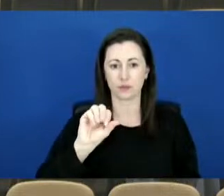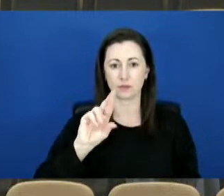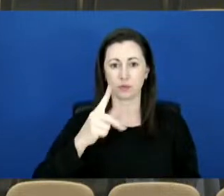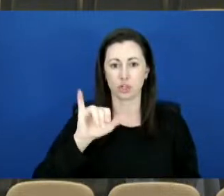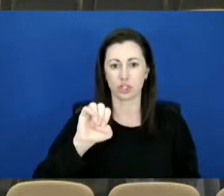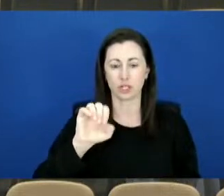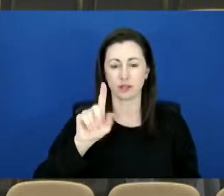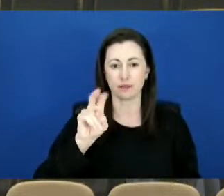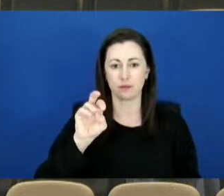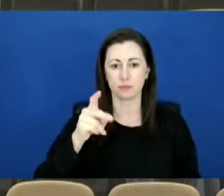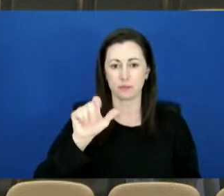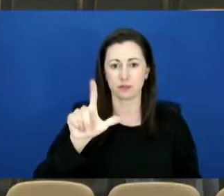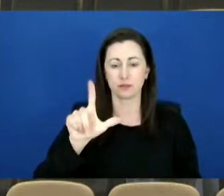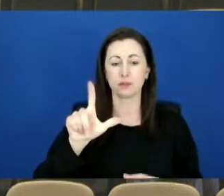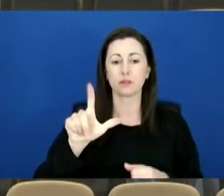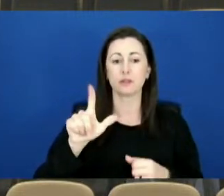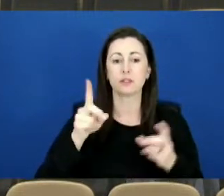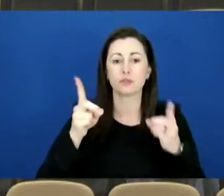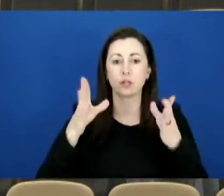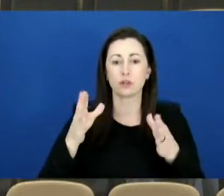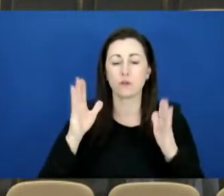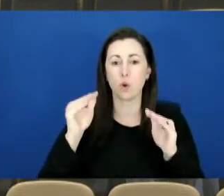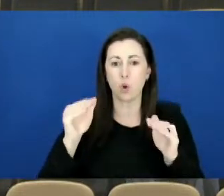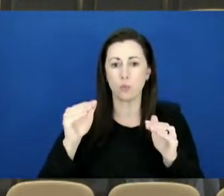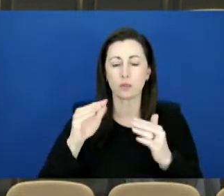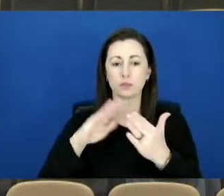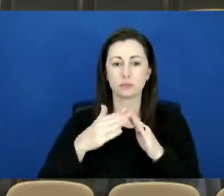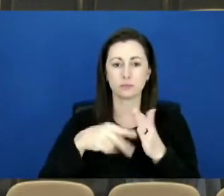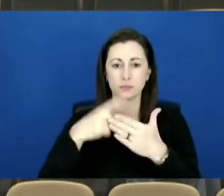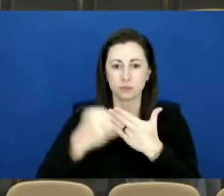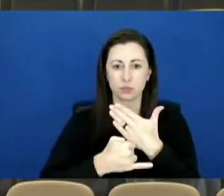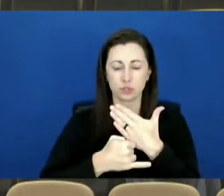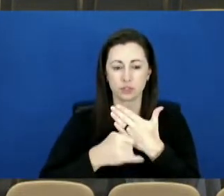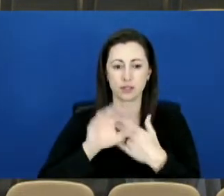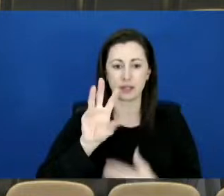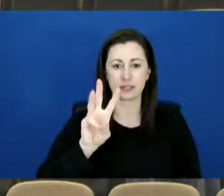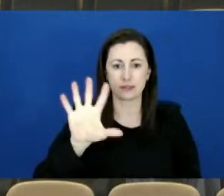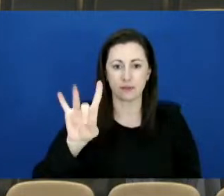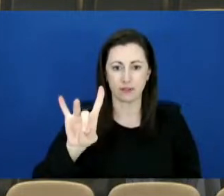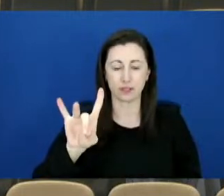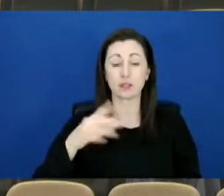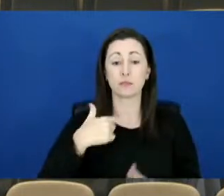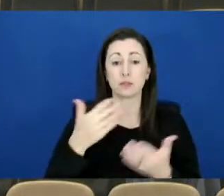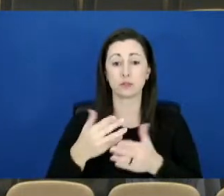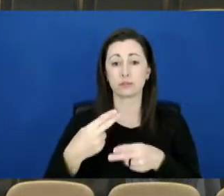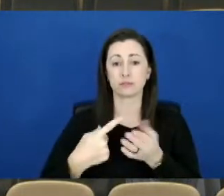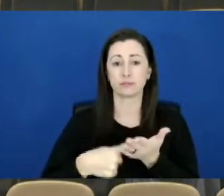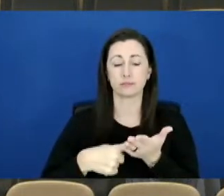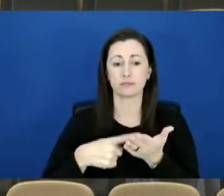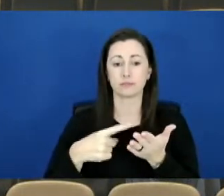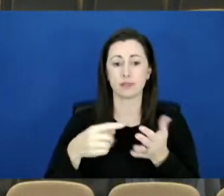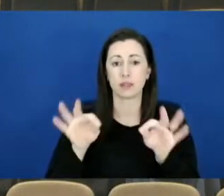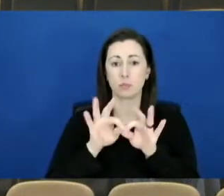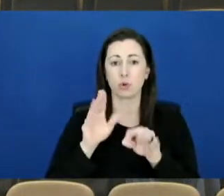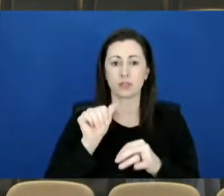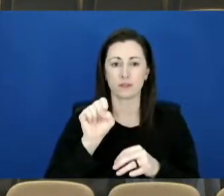GOOD EVENING, EVERYONE, MY NAME IS MARGIE, I'M THE DIRECTOR